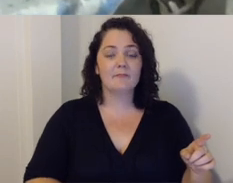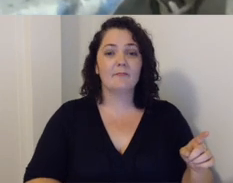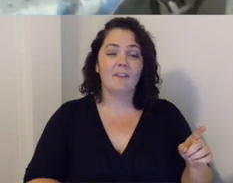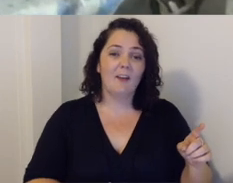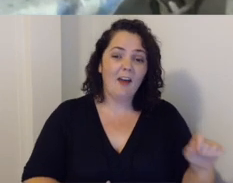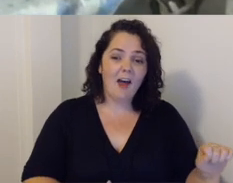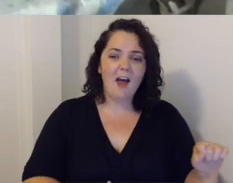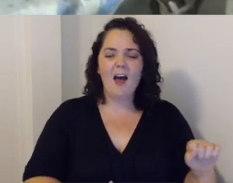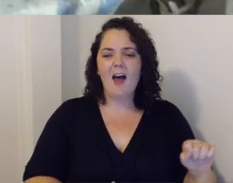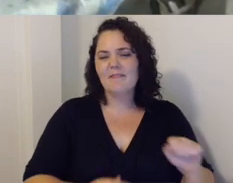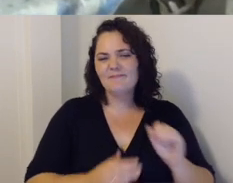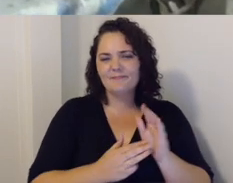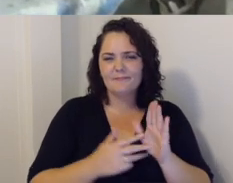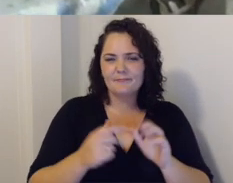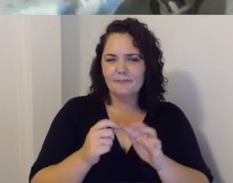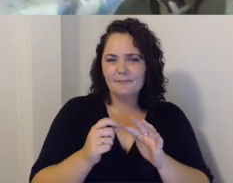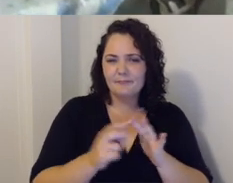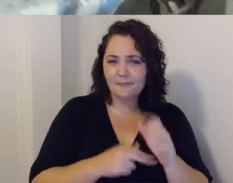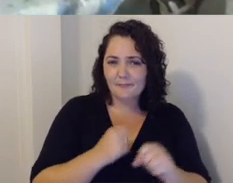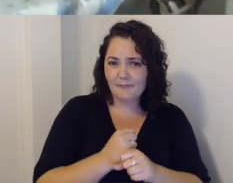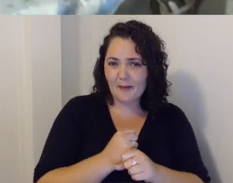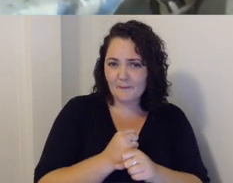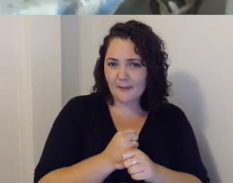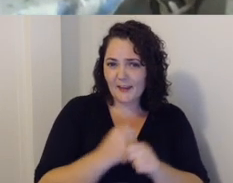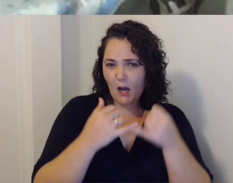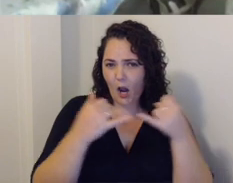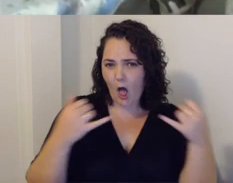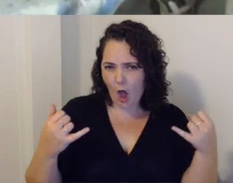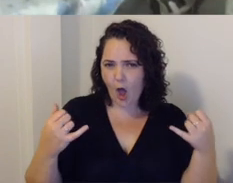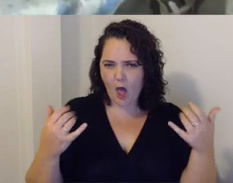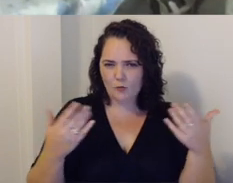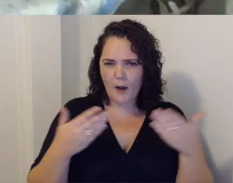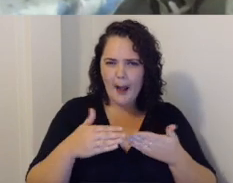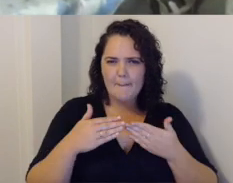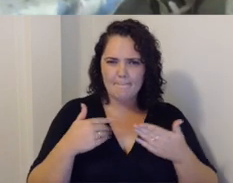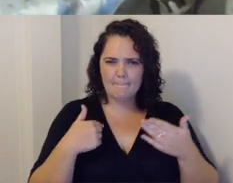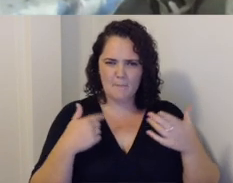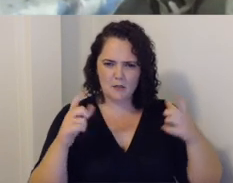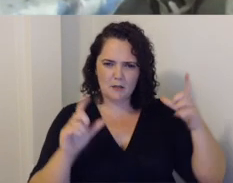as mapping lines, even though you may use some of those mapping lines, try to avoid actually doing